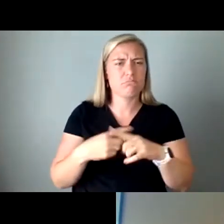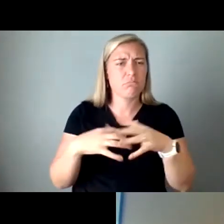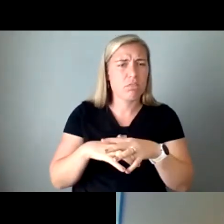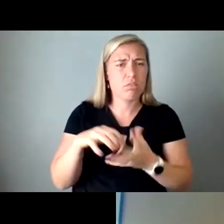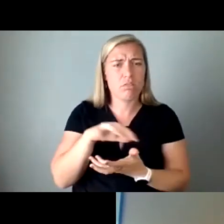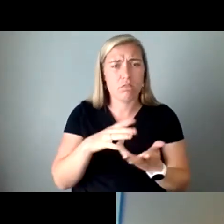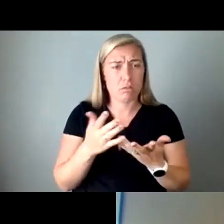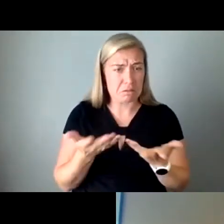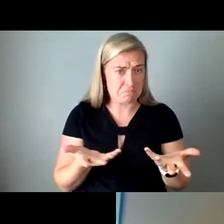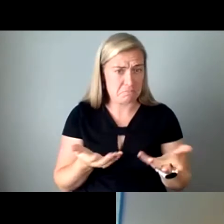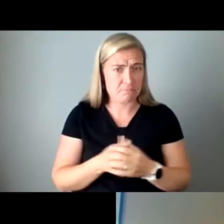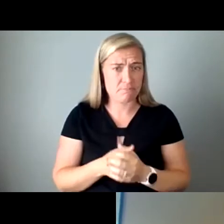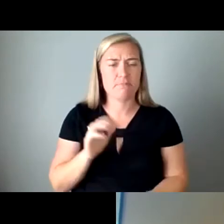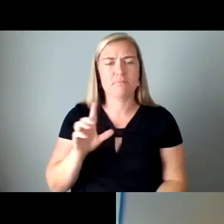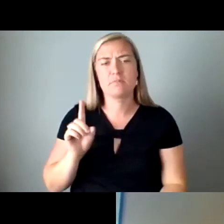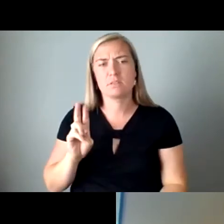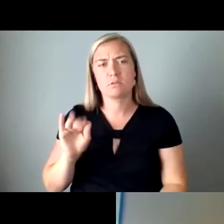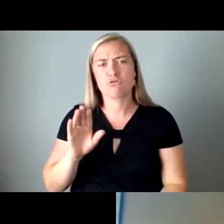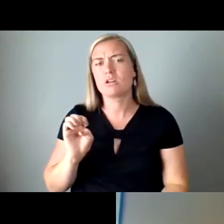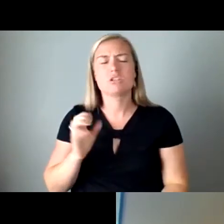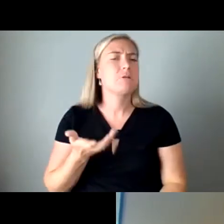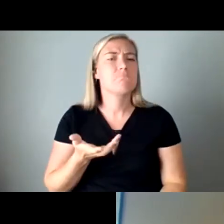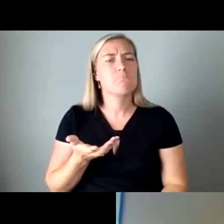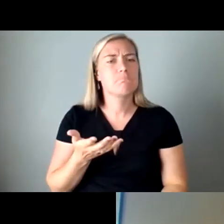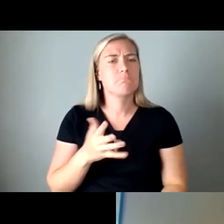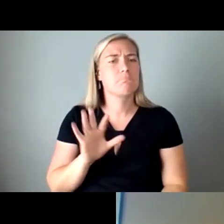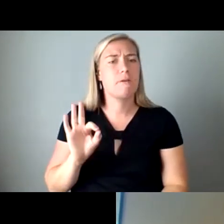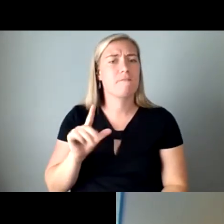vaccinated against the flu should be impacted at all by you're getting your